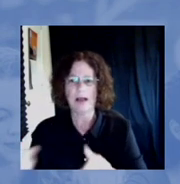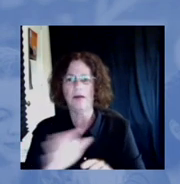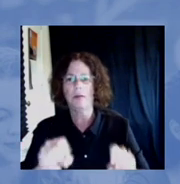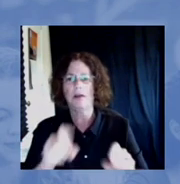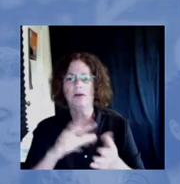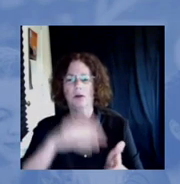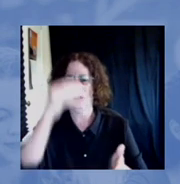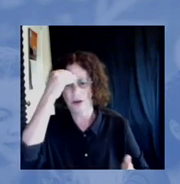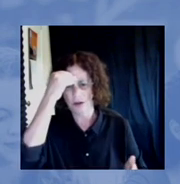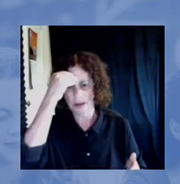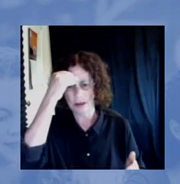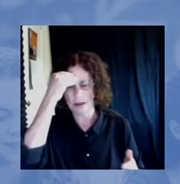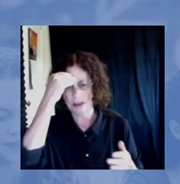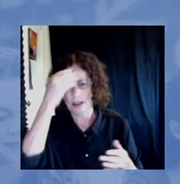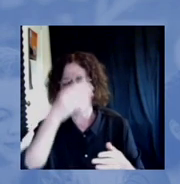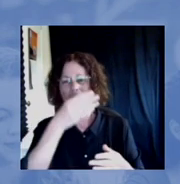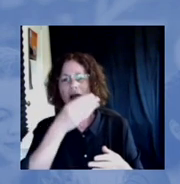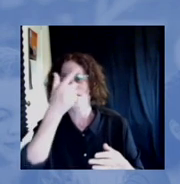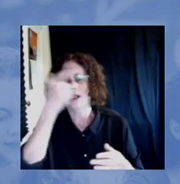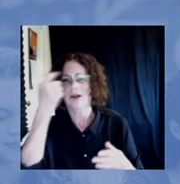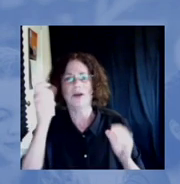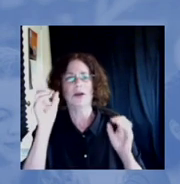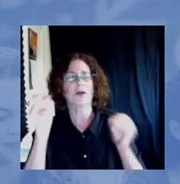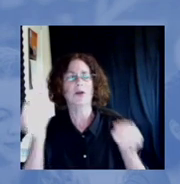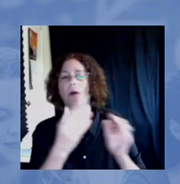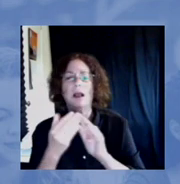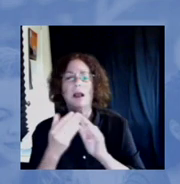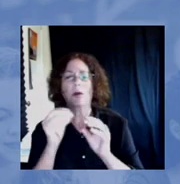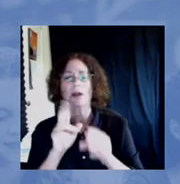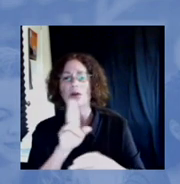AND THE FACT THAT NO COMMUNITY IN AMERICA THAT I KNOW OF AT THIS POINT GUARANTEES THE